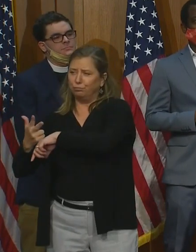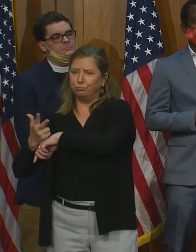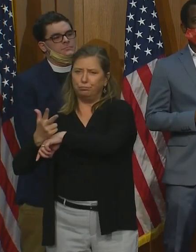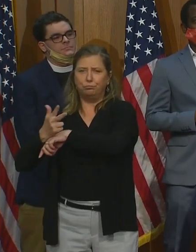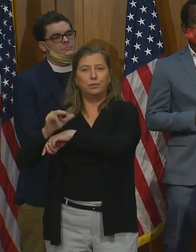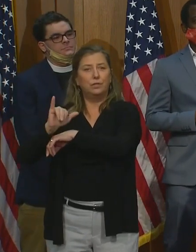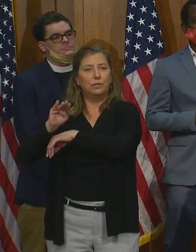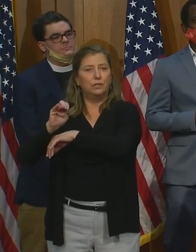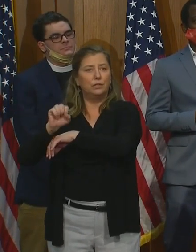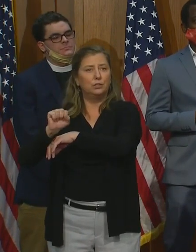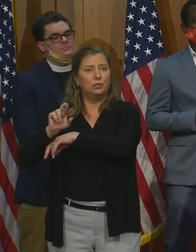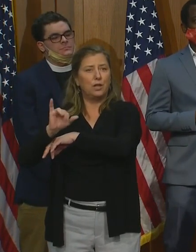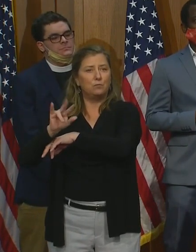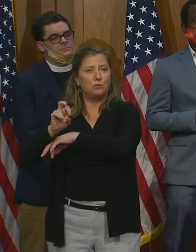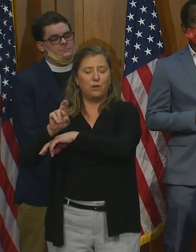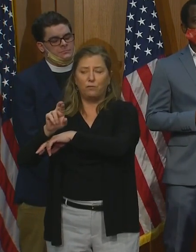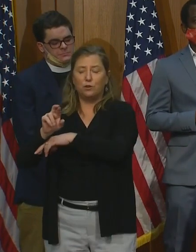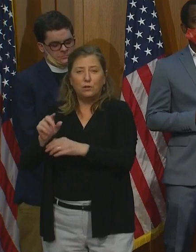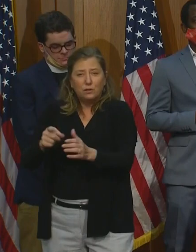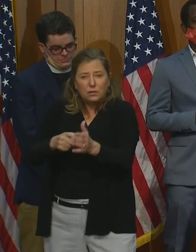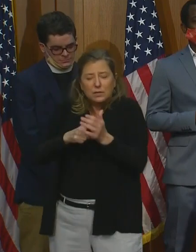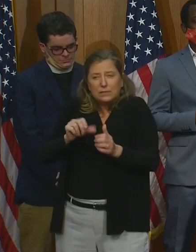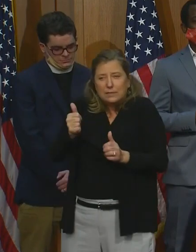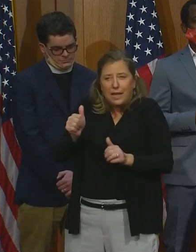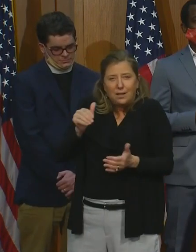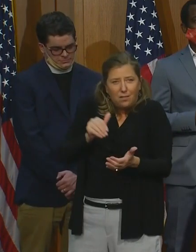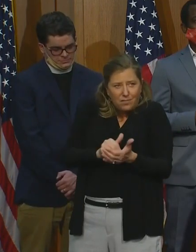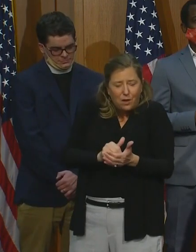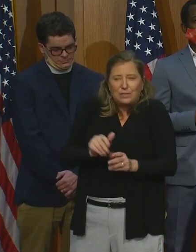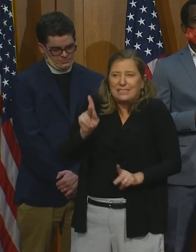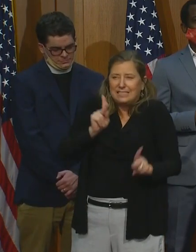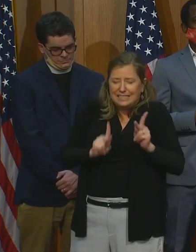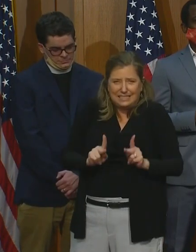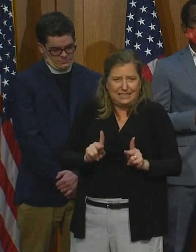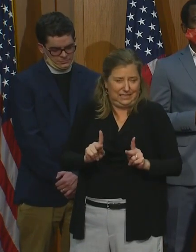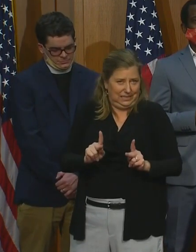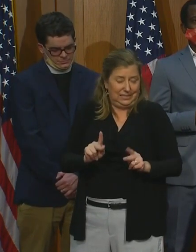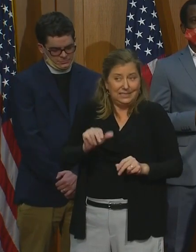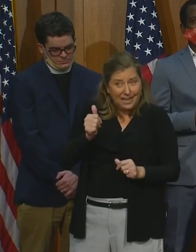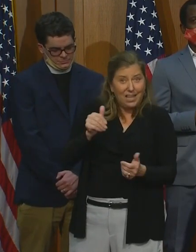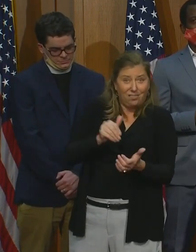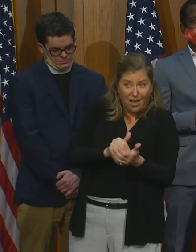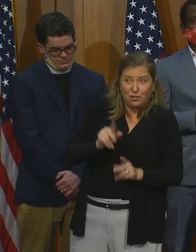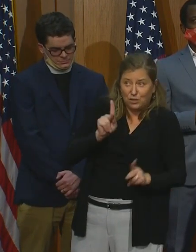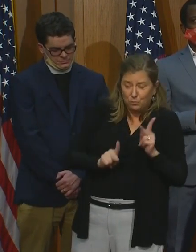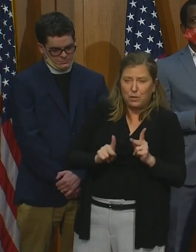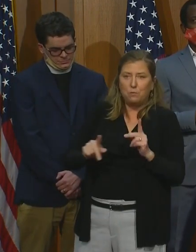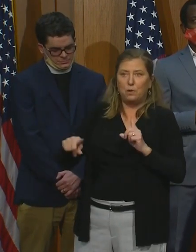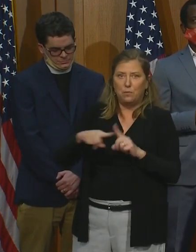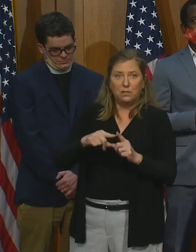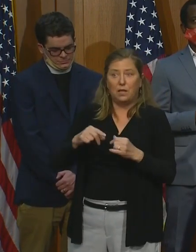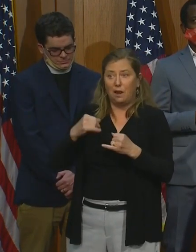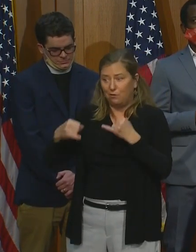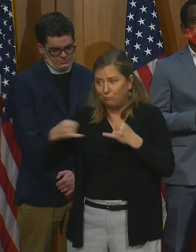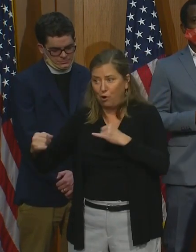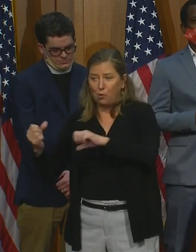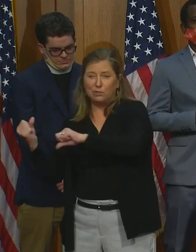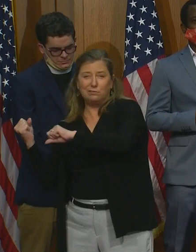ARRIVED BY BOAT ON THE JAMES RIVER DOCKS IT TOOK TEN